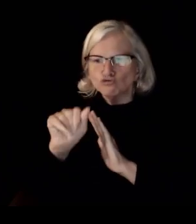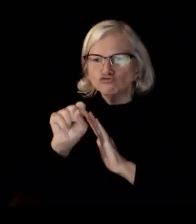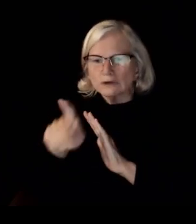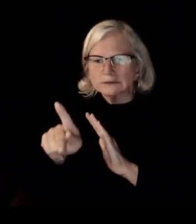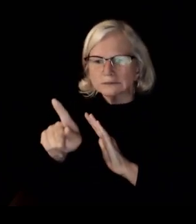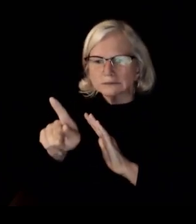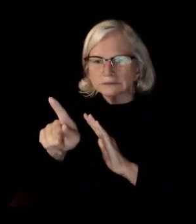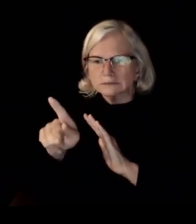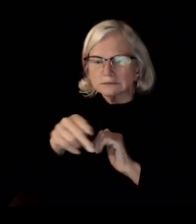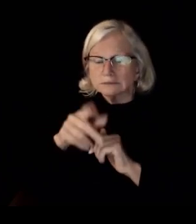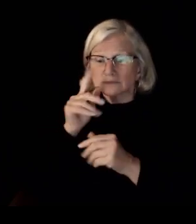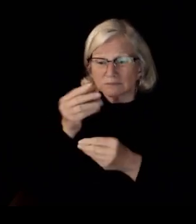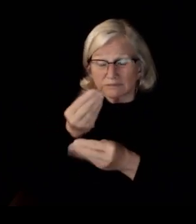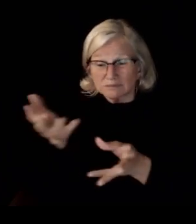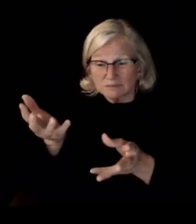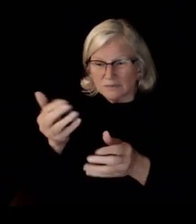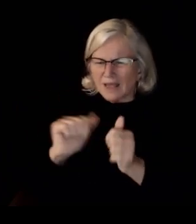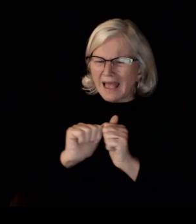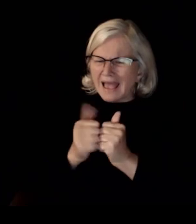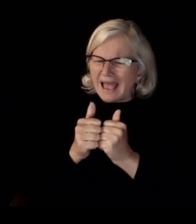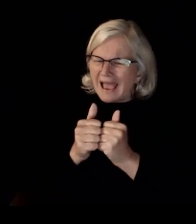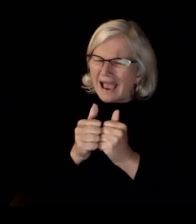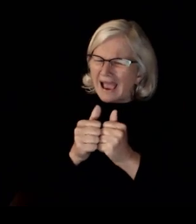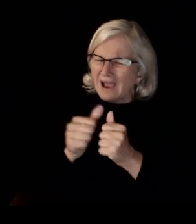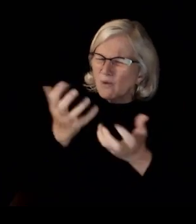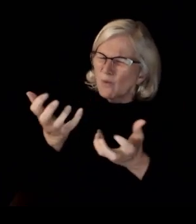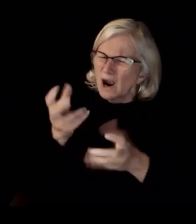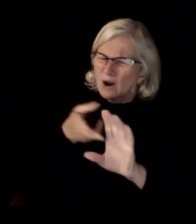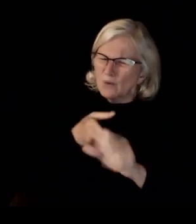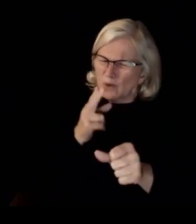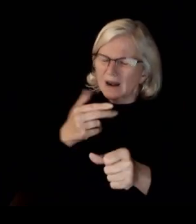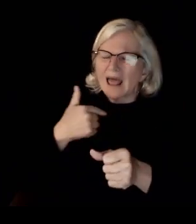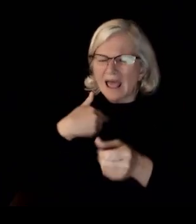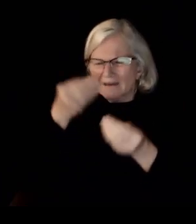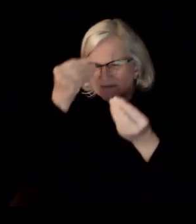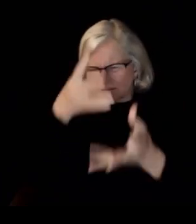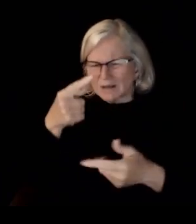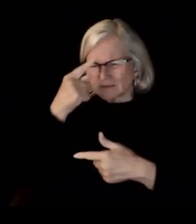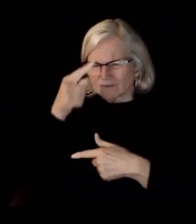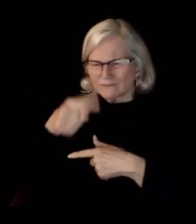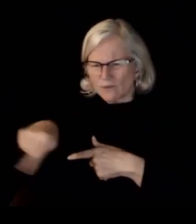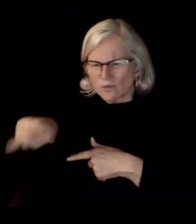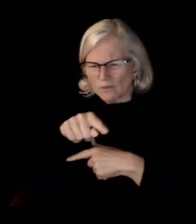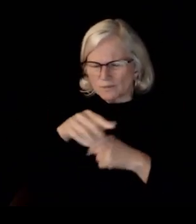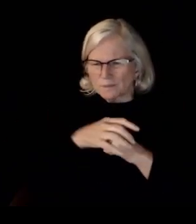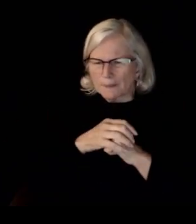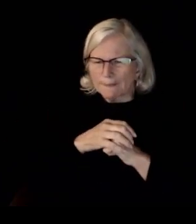Minnesota News Network: Let me just do a quick follow-up on that if I may. And that is short